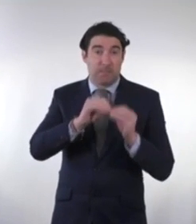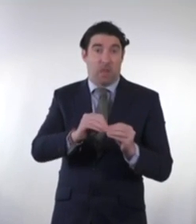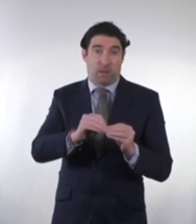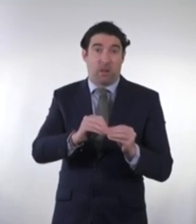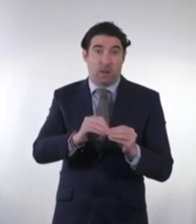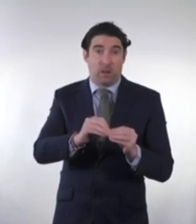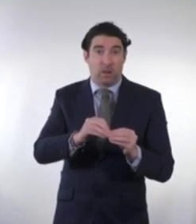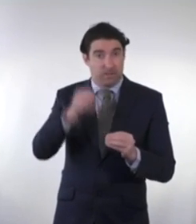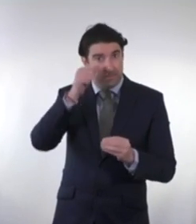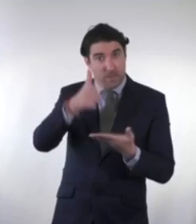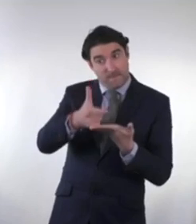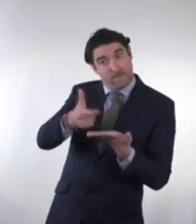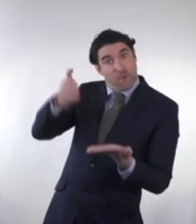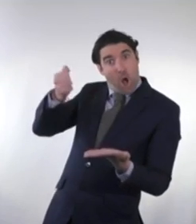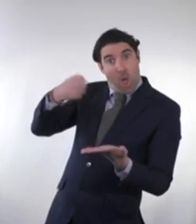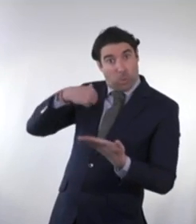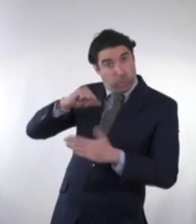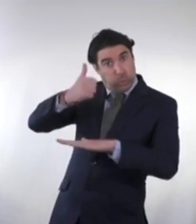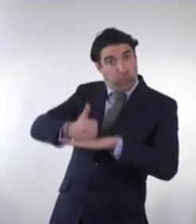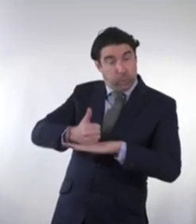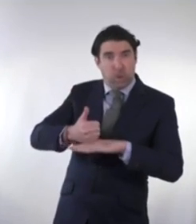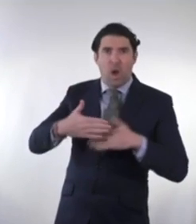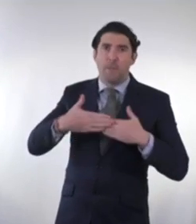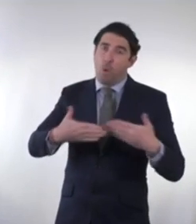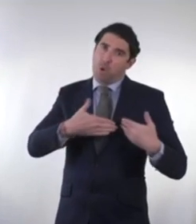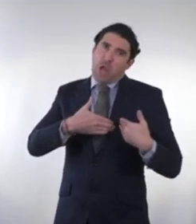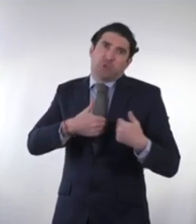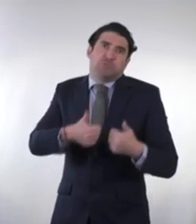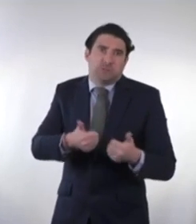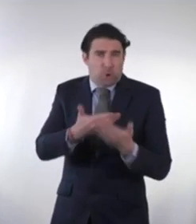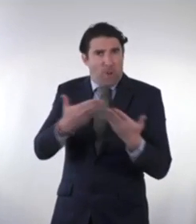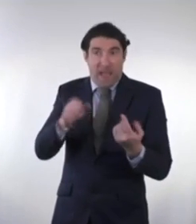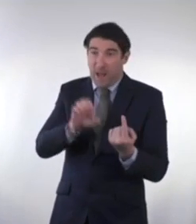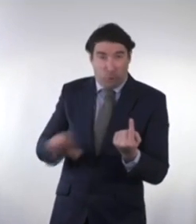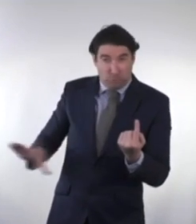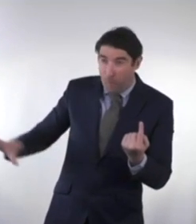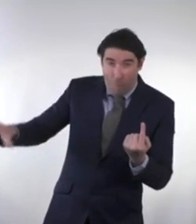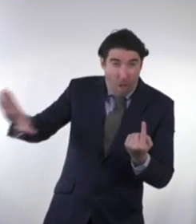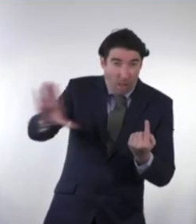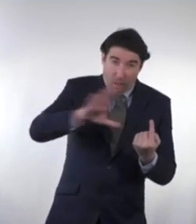more than 25,000 through safe and legal routes direct from conflict zones, and